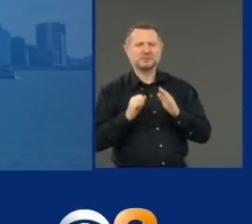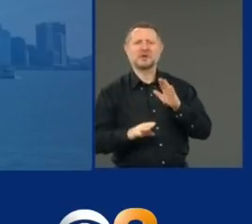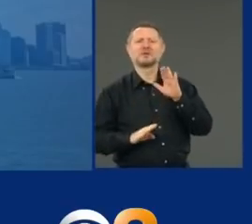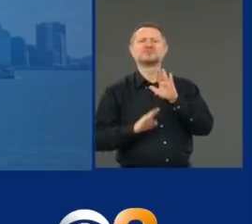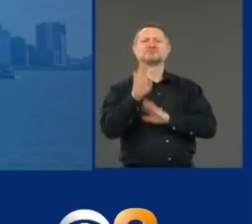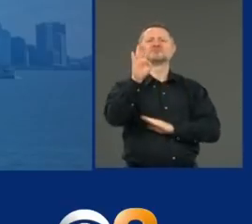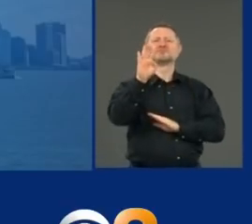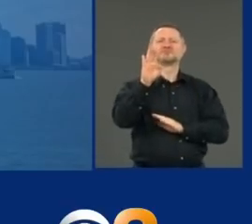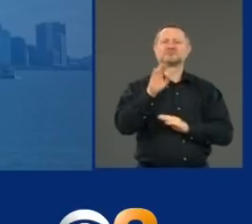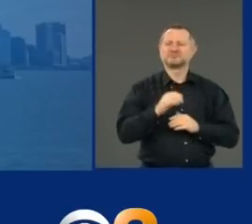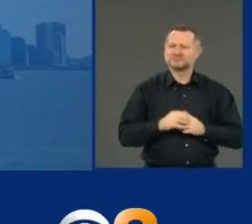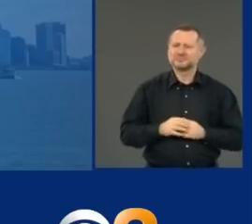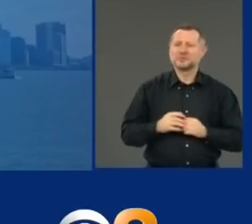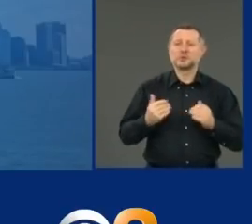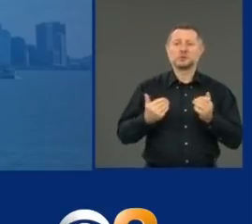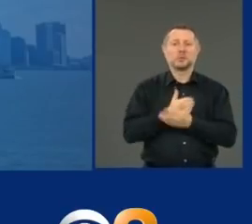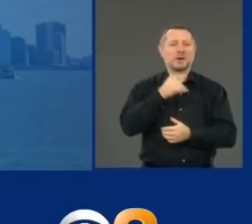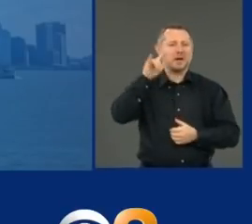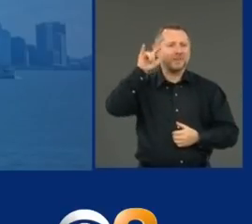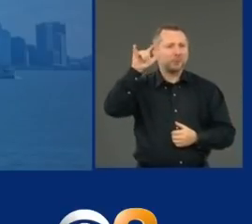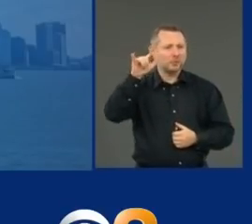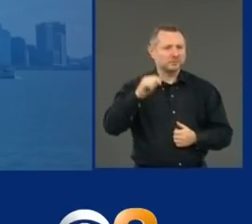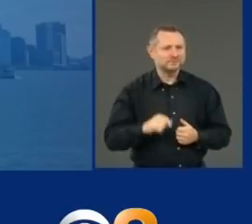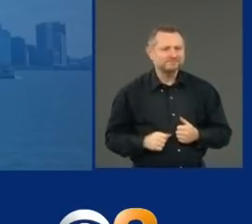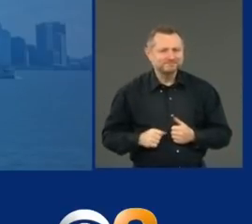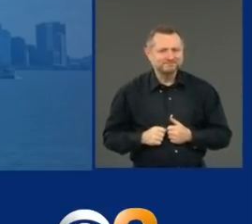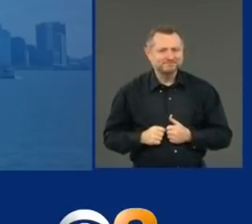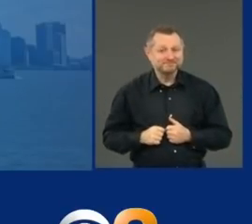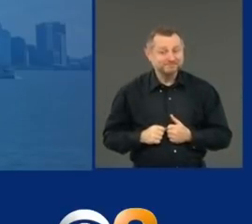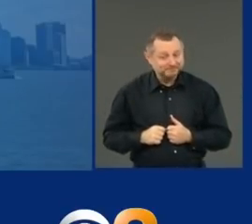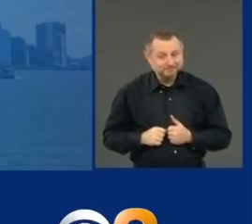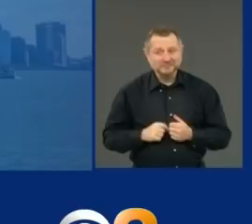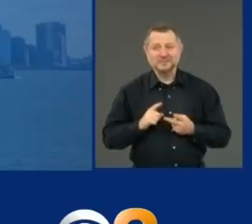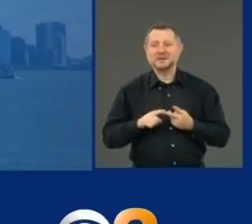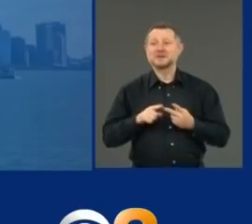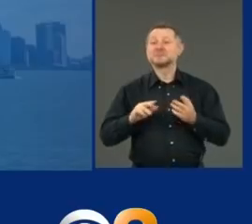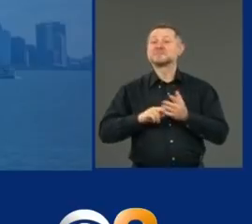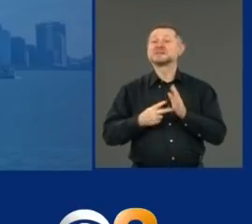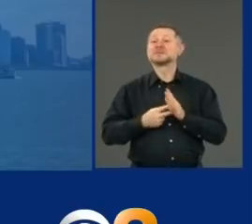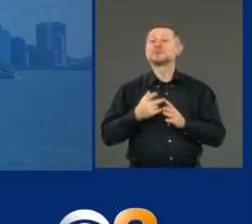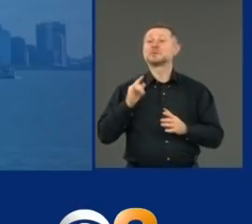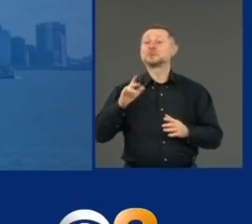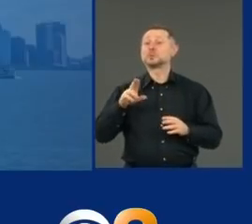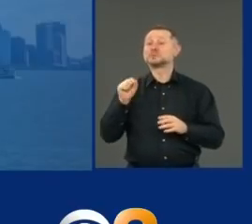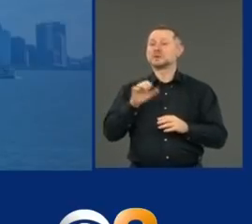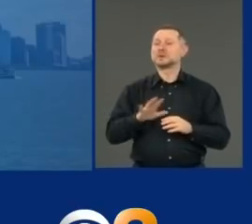ENGAGED AND CONFIDENT AND BELIEVING ONCE AGAIN. HE GETS PEOPLE INTO A POSITION WHERE THEY WILL INVEST ONCE AGAIN